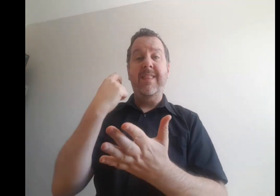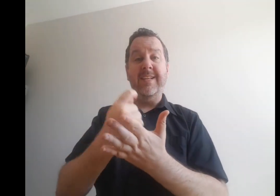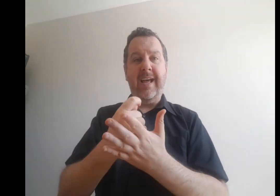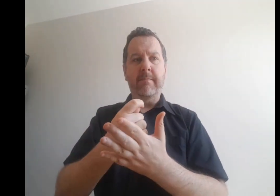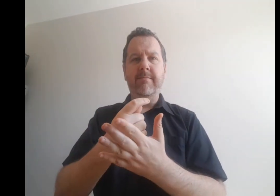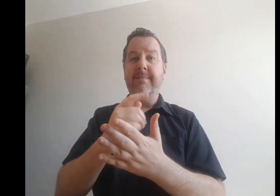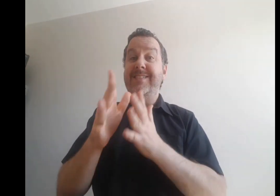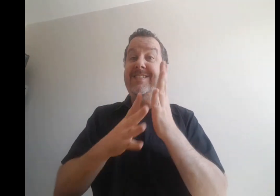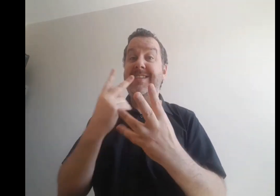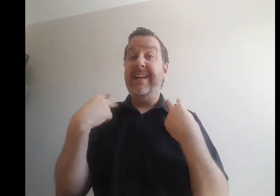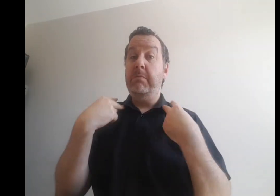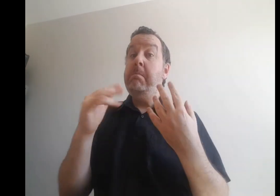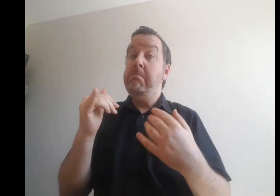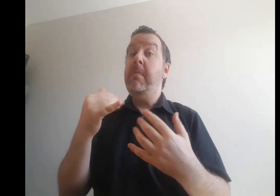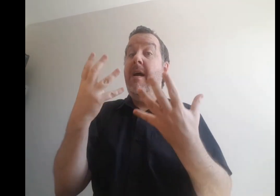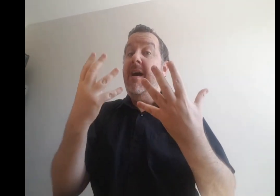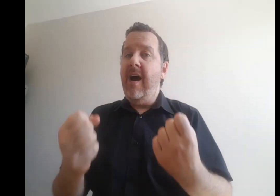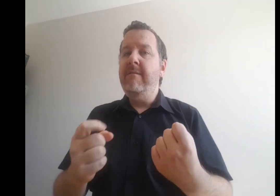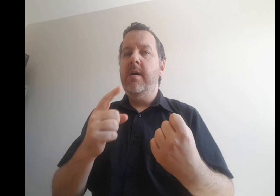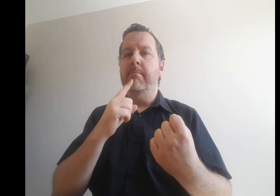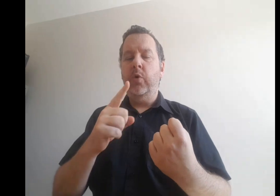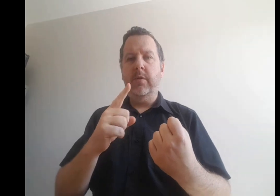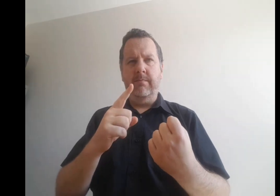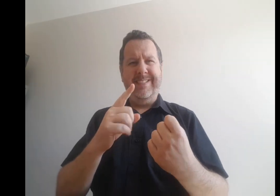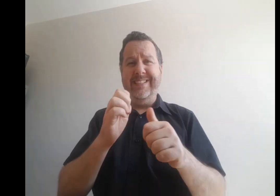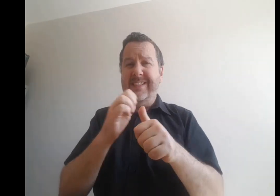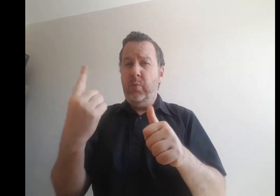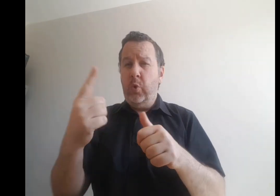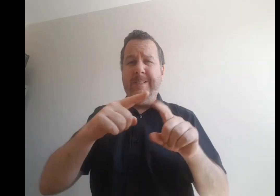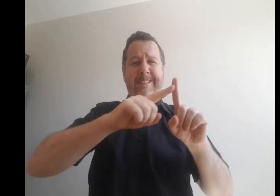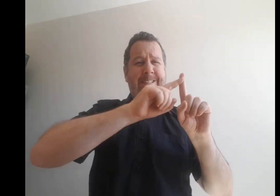But any sign language that would have been used would have been very idiosyncratic.